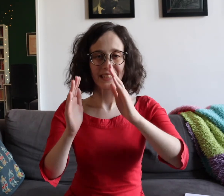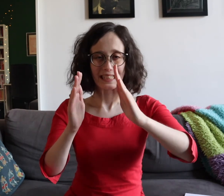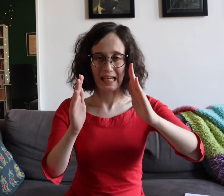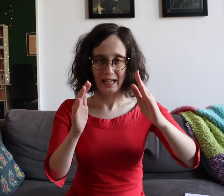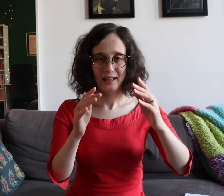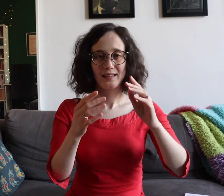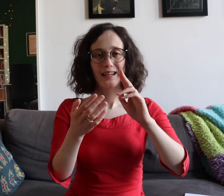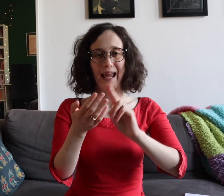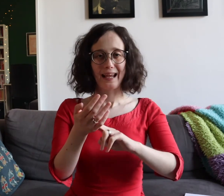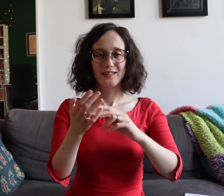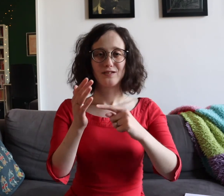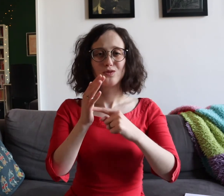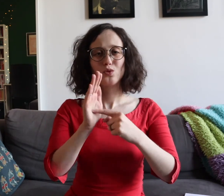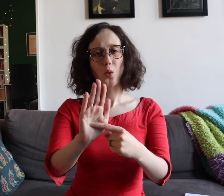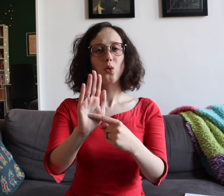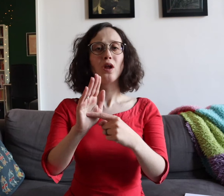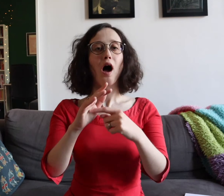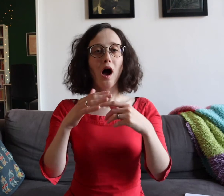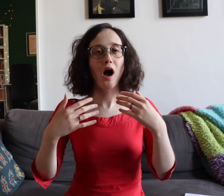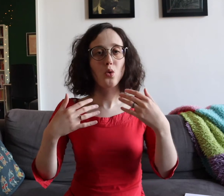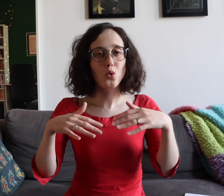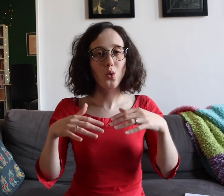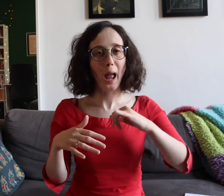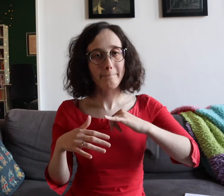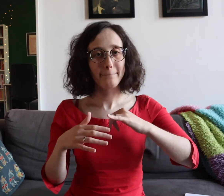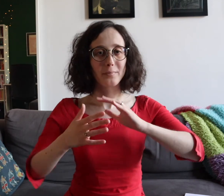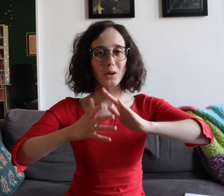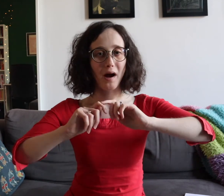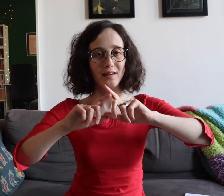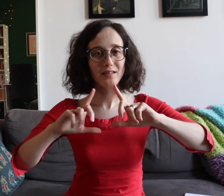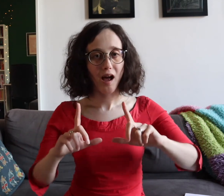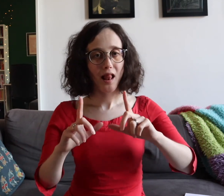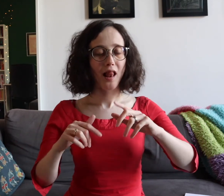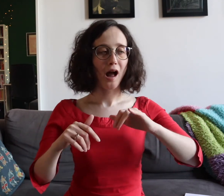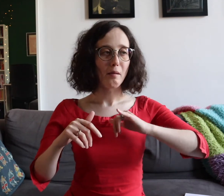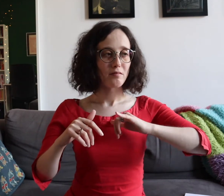The series really showed me "oh sign language exists, there is such a thing as